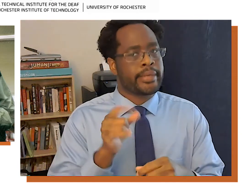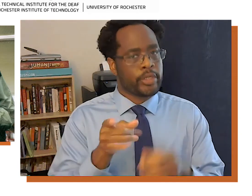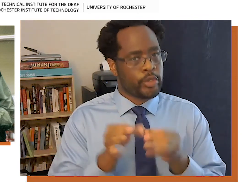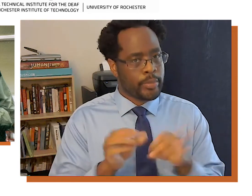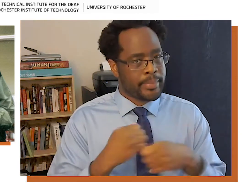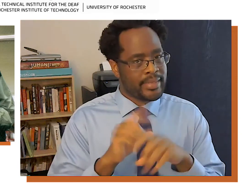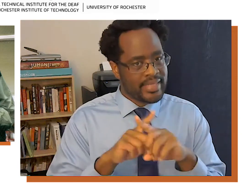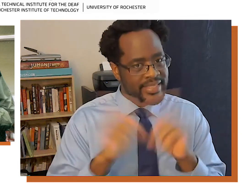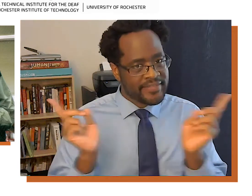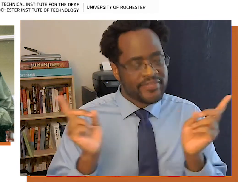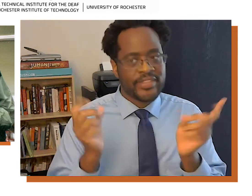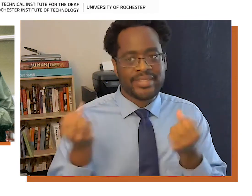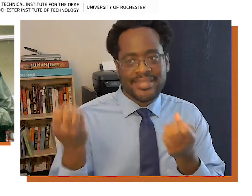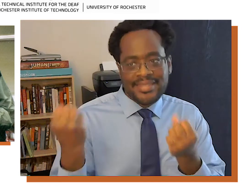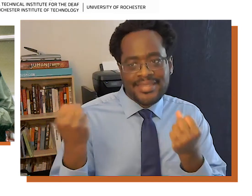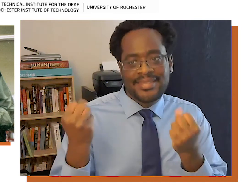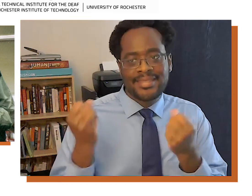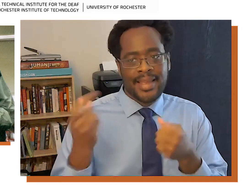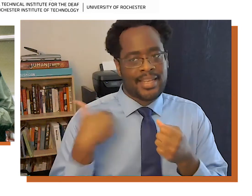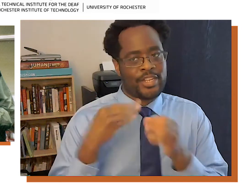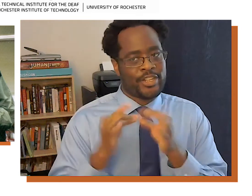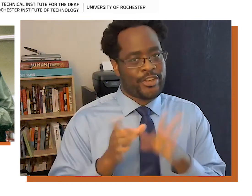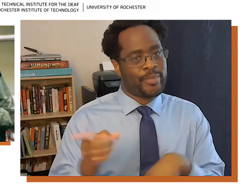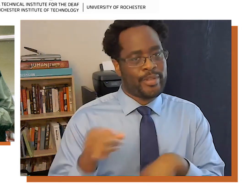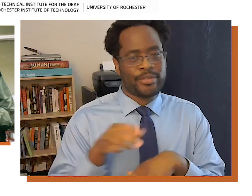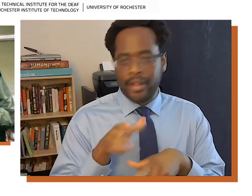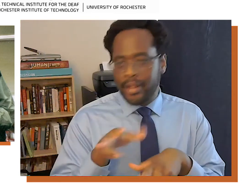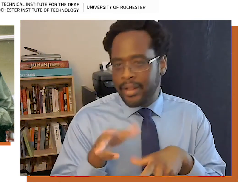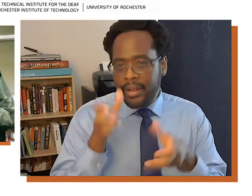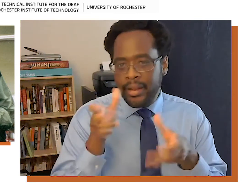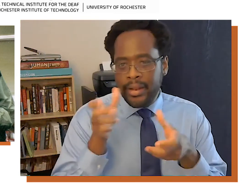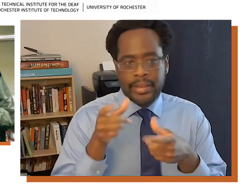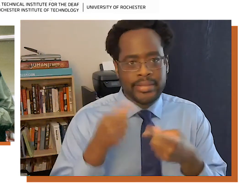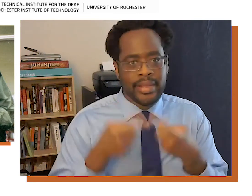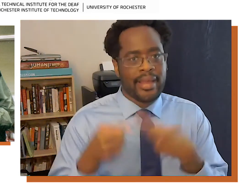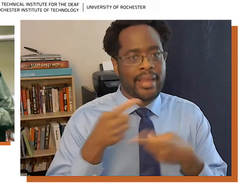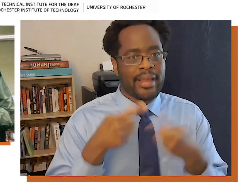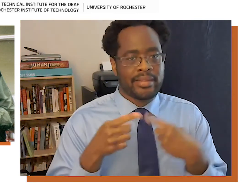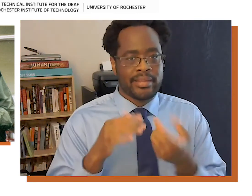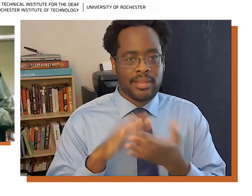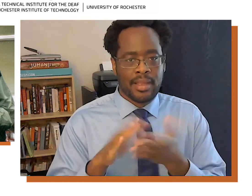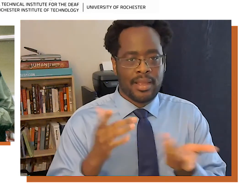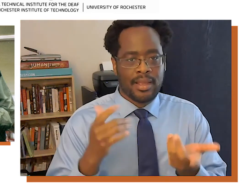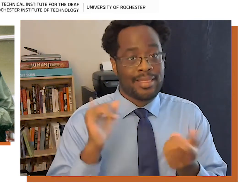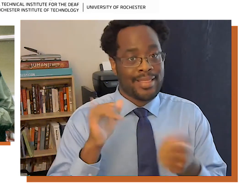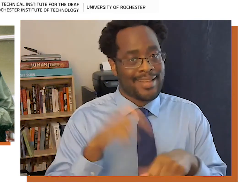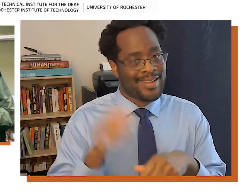and so it seemed like I was able to understand a bit more with the interpreter, and I started to pick up sign